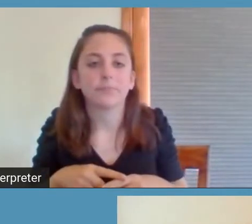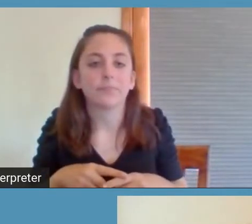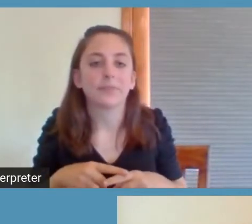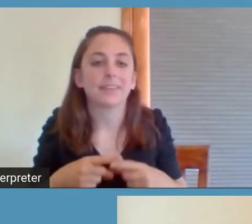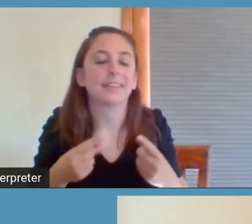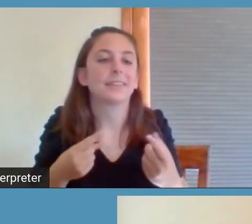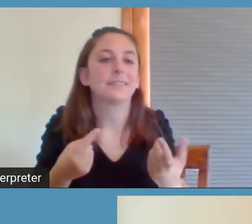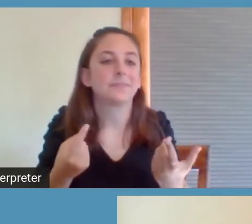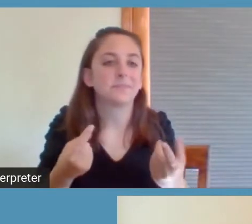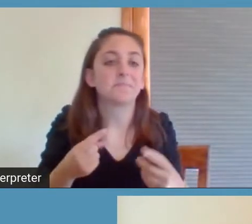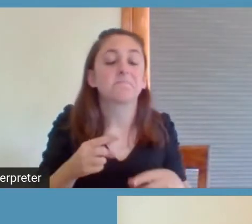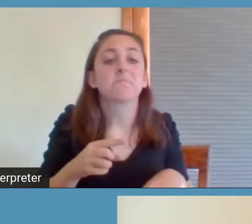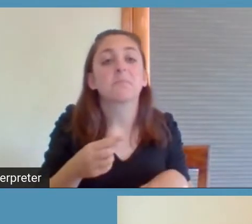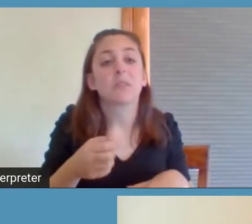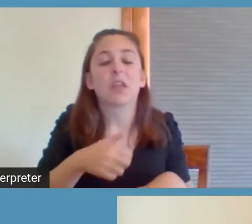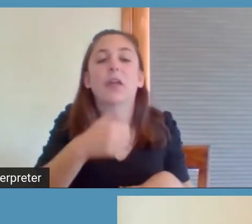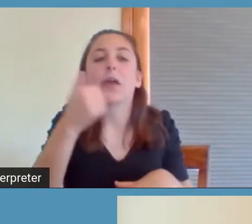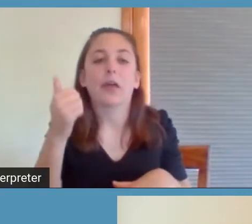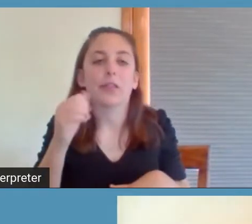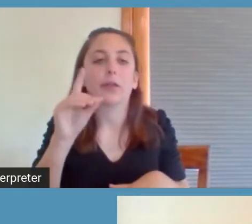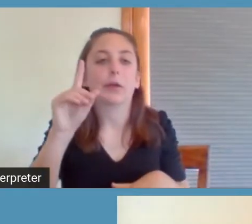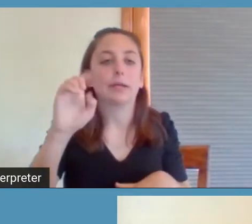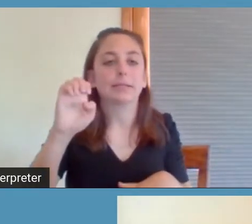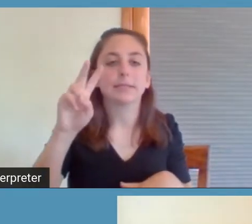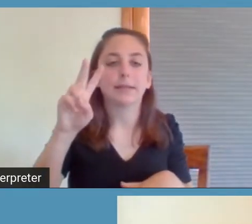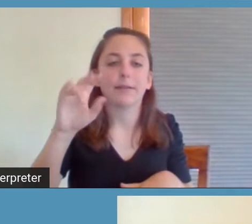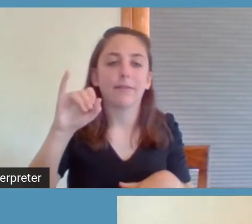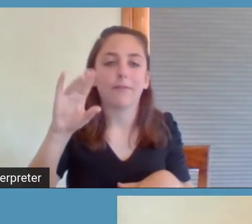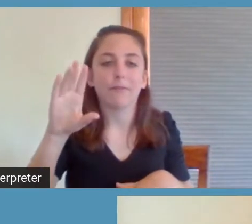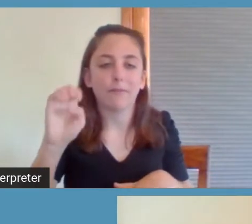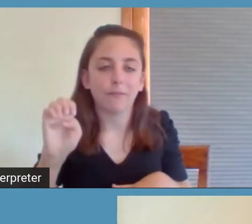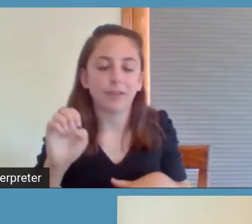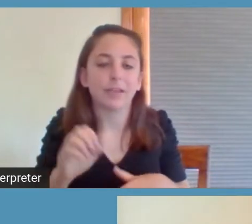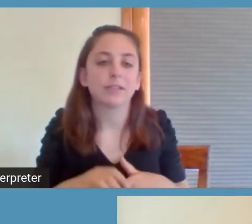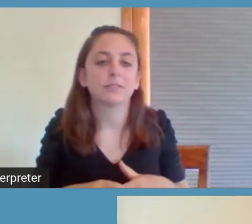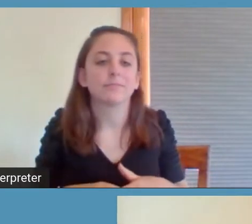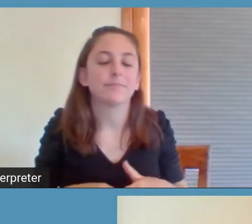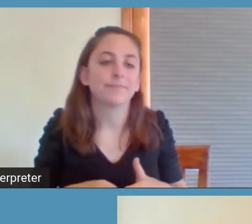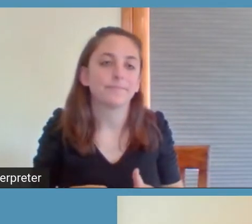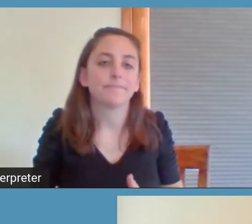and yeah interact with people because you're in your own space with their headset sure